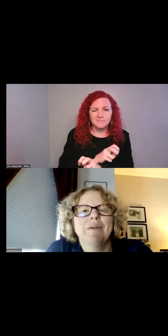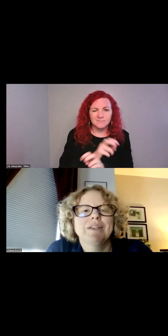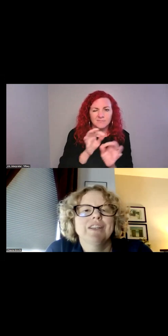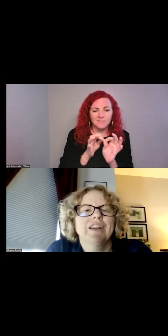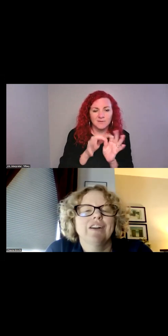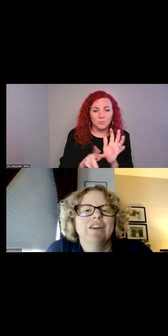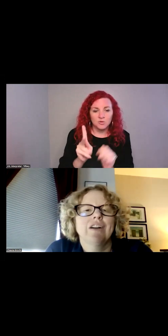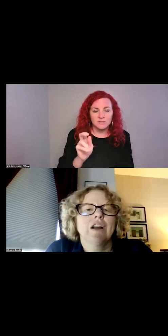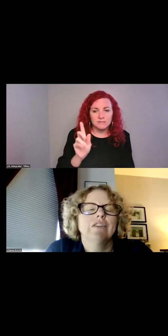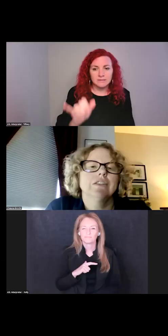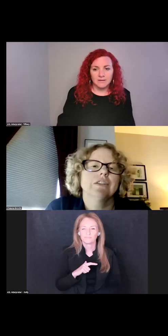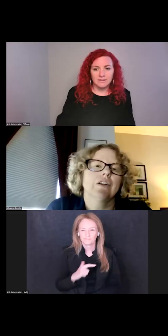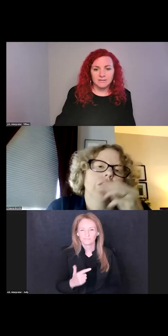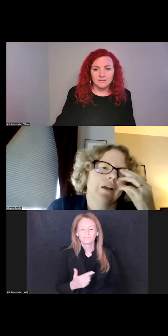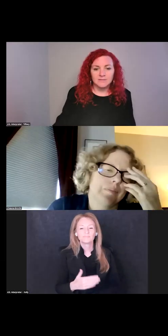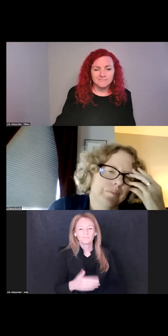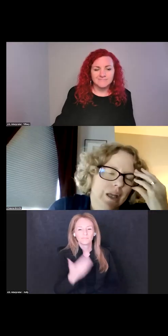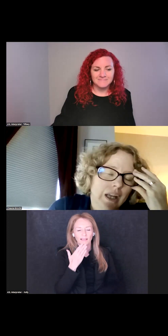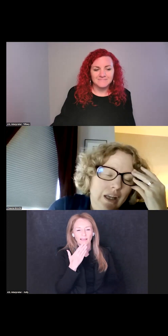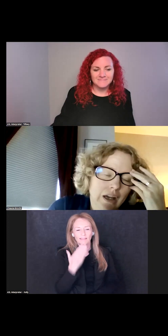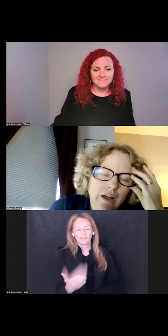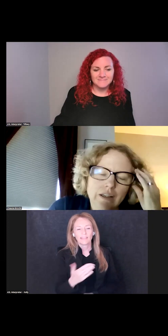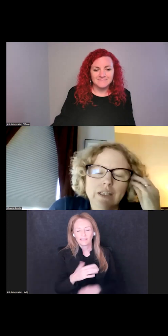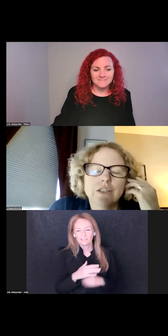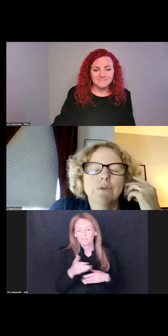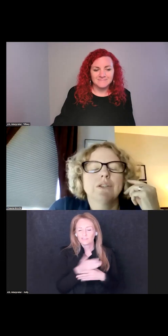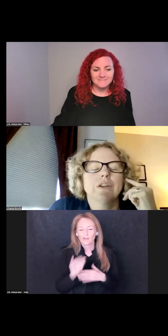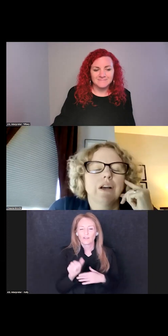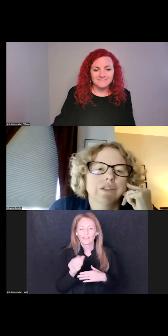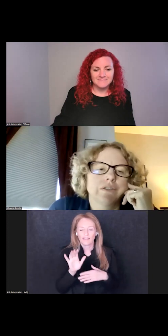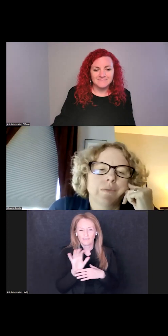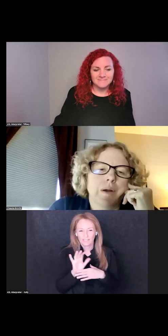I WILL MENTION THAT OUR COLORS ARE A CONTINUATION OF COLORS FROM OUR